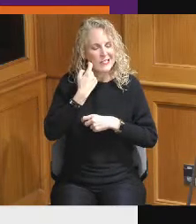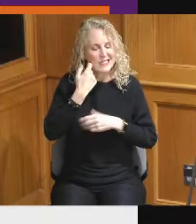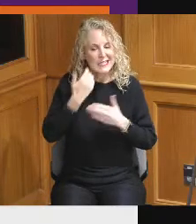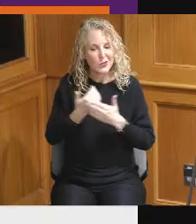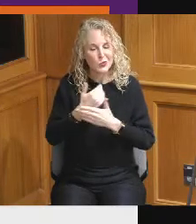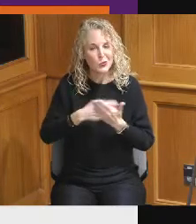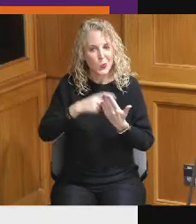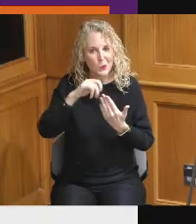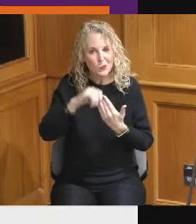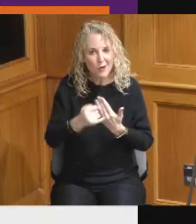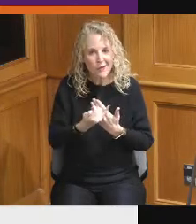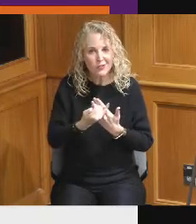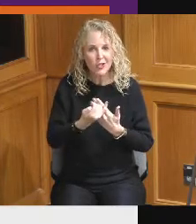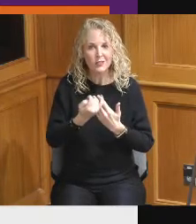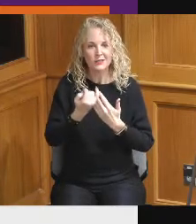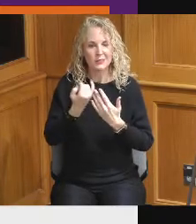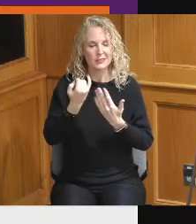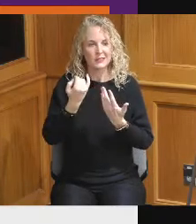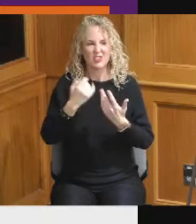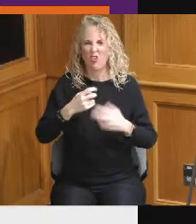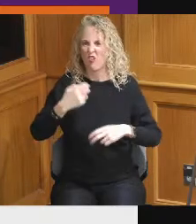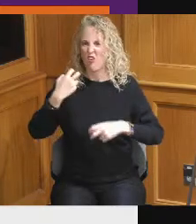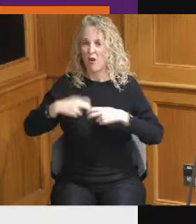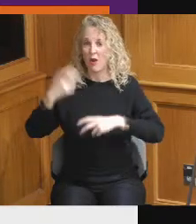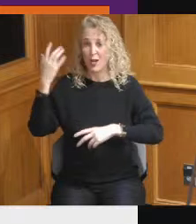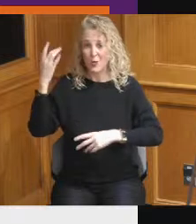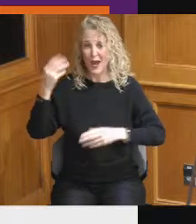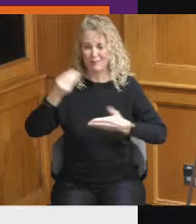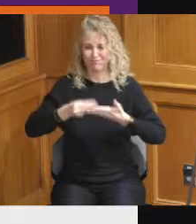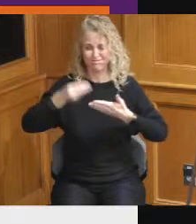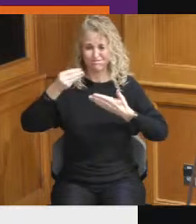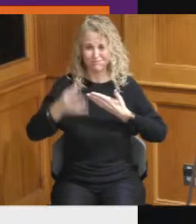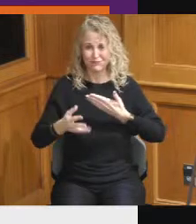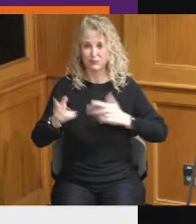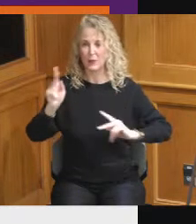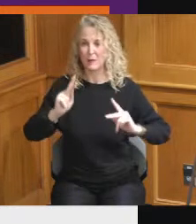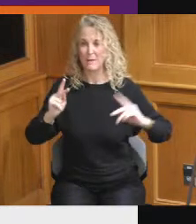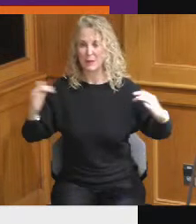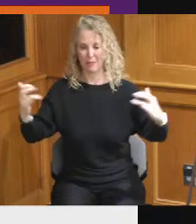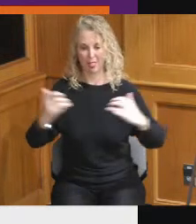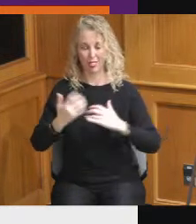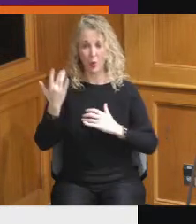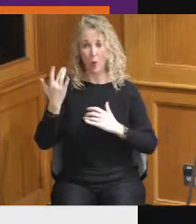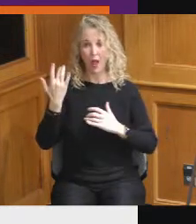lot of people who came to work with us because we had money and so we got a bunch of projects